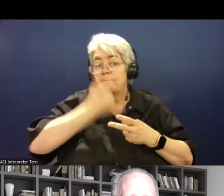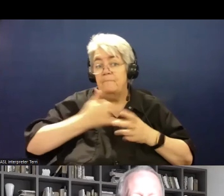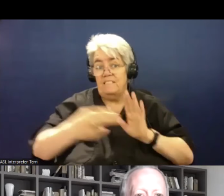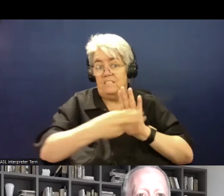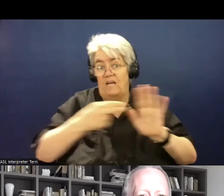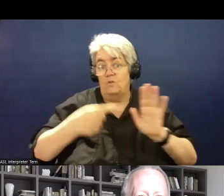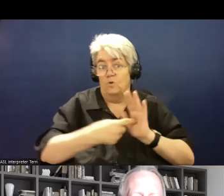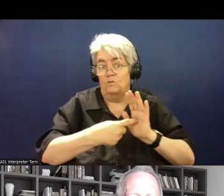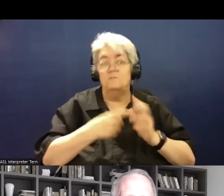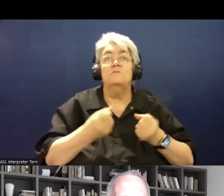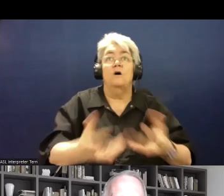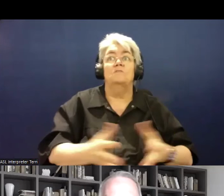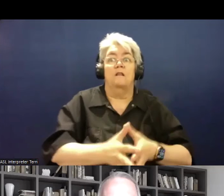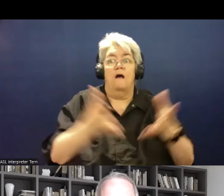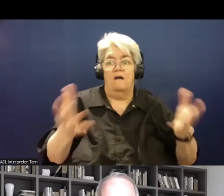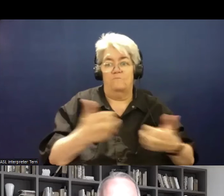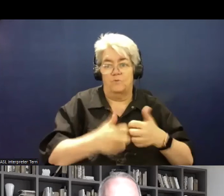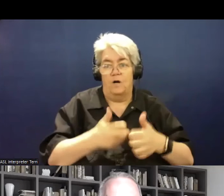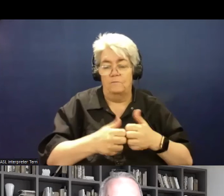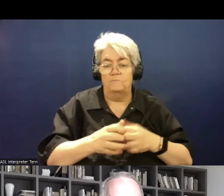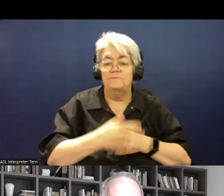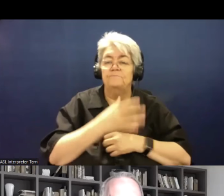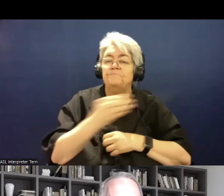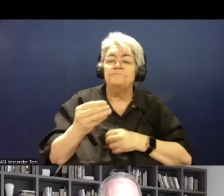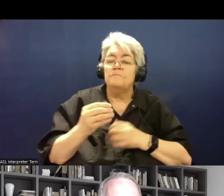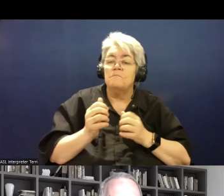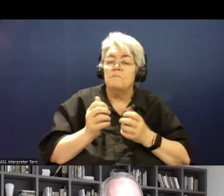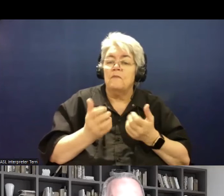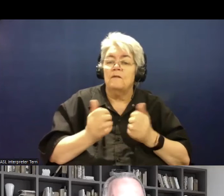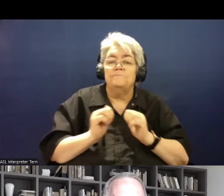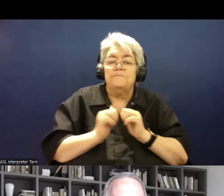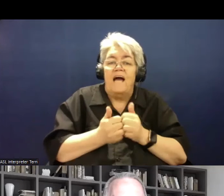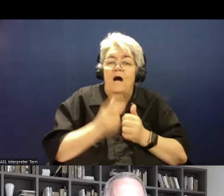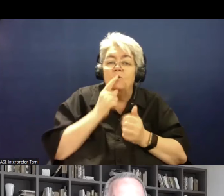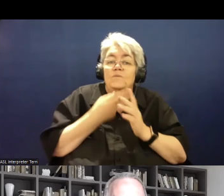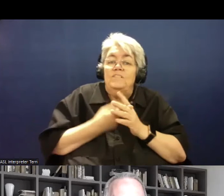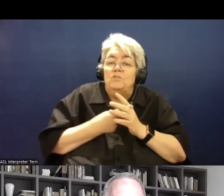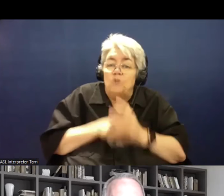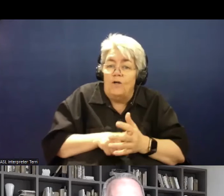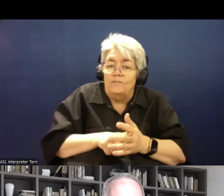THERE IS ALSO HOW DO WE ENTER THIS COMMUNITY? I HAVE MET A LOT